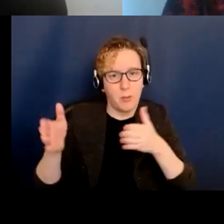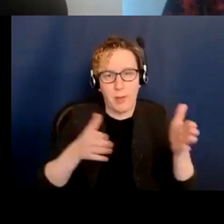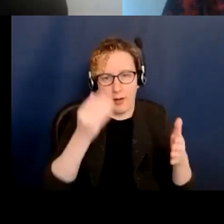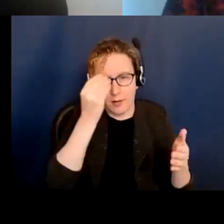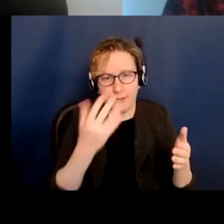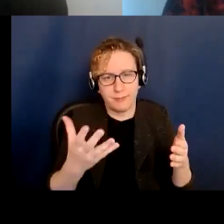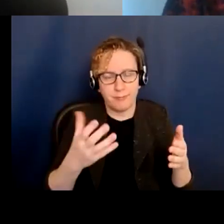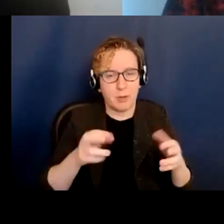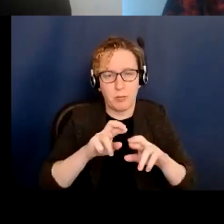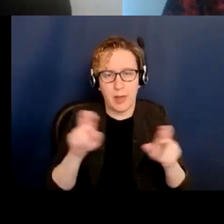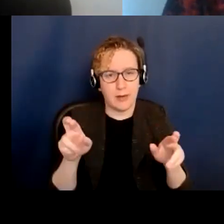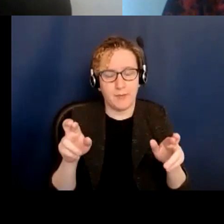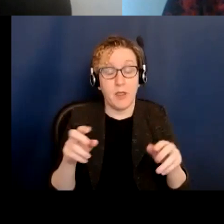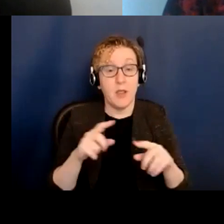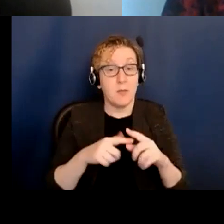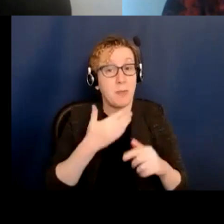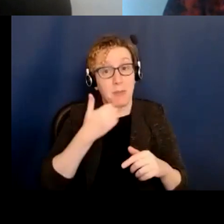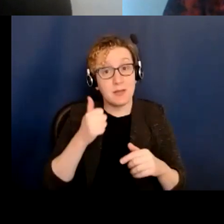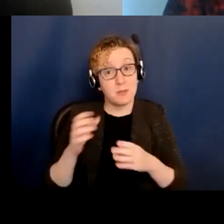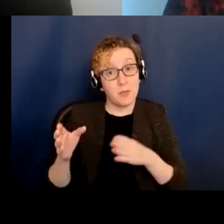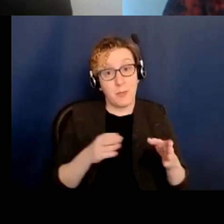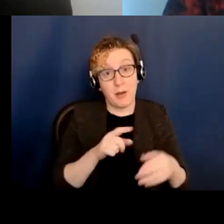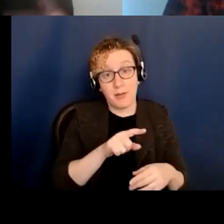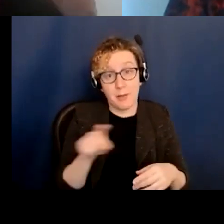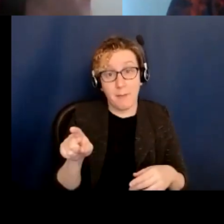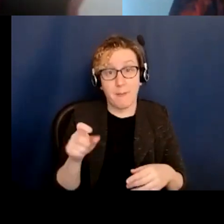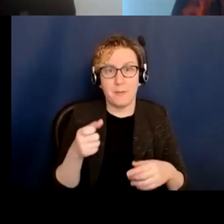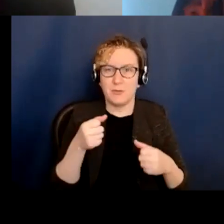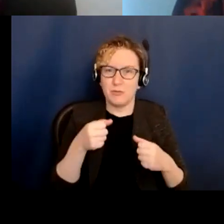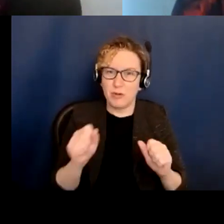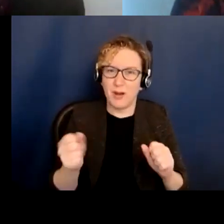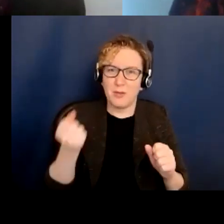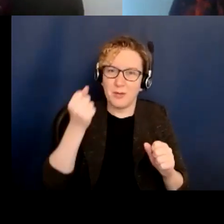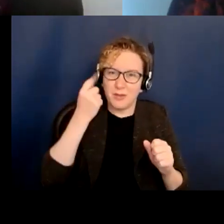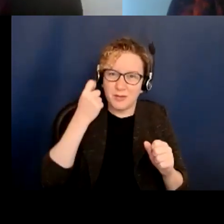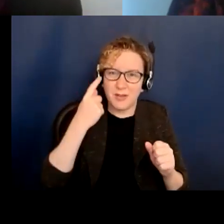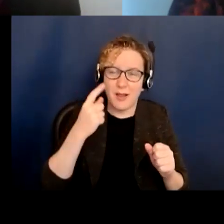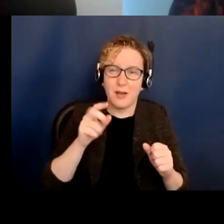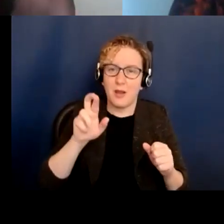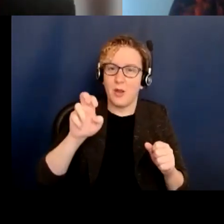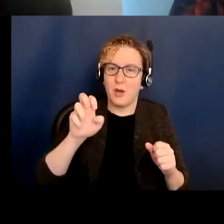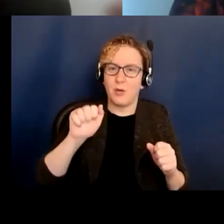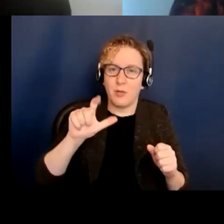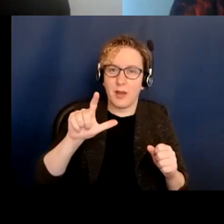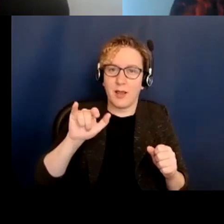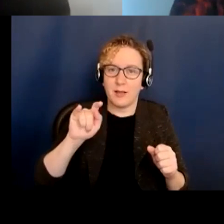To best prepare them and try to understand what the realities they will see when they